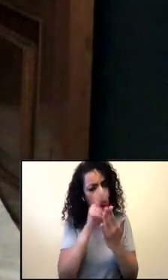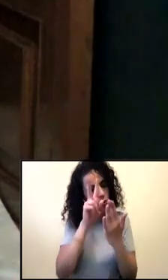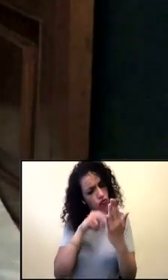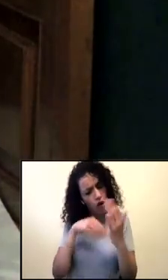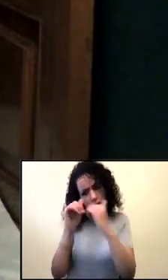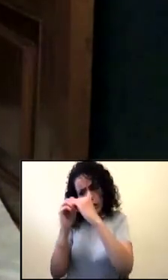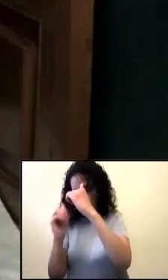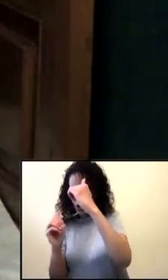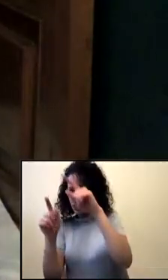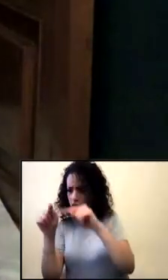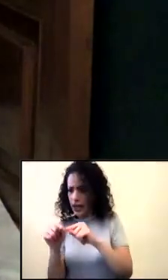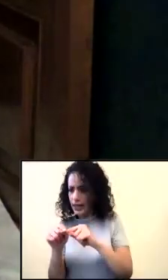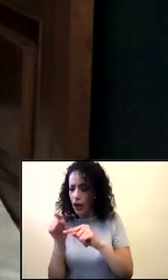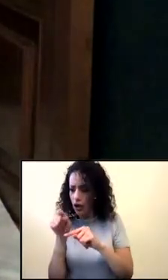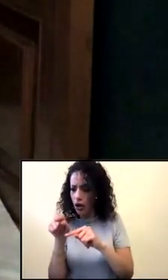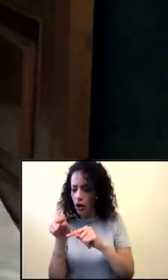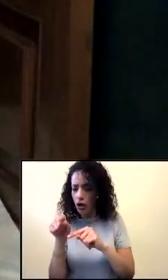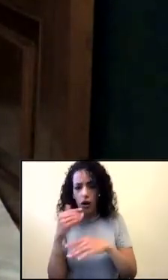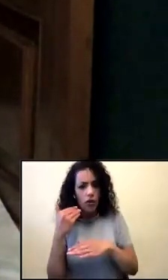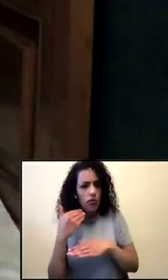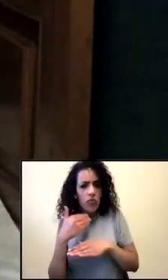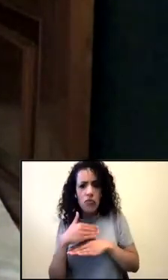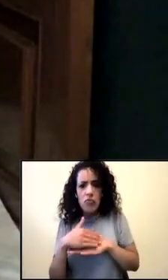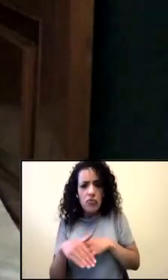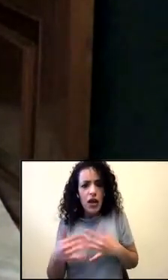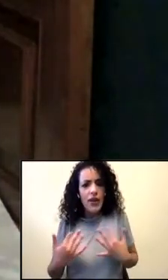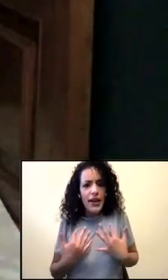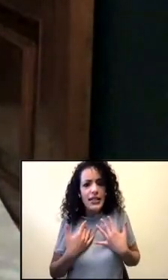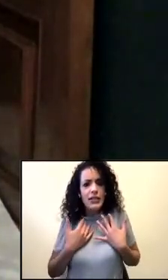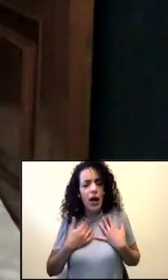never inspired me to come home and ask my grandparents, "Oh, did you witness, were you